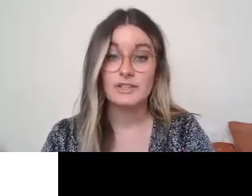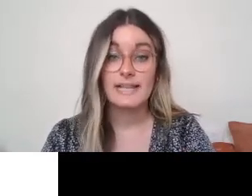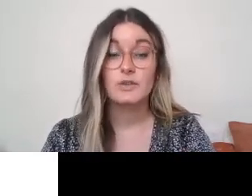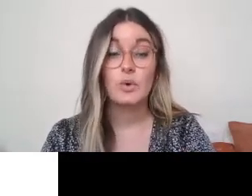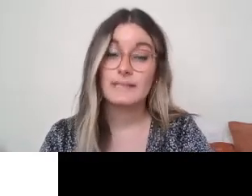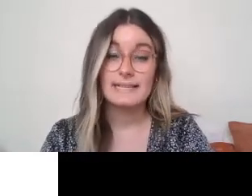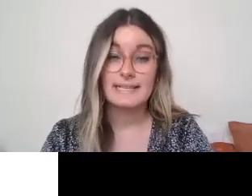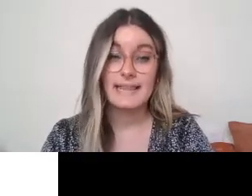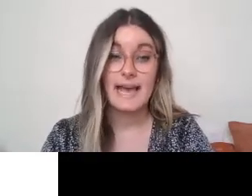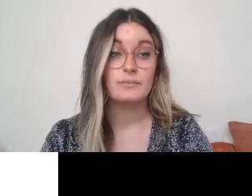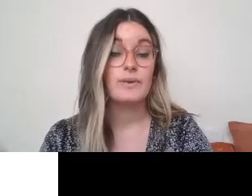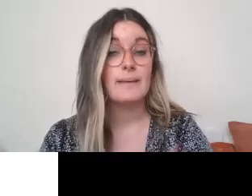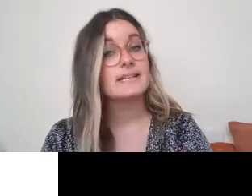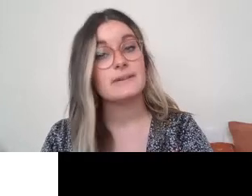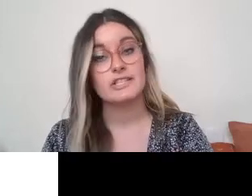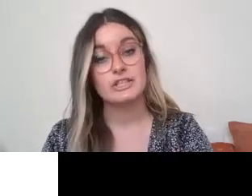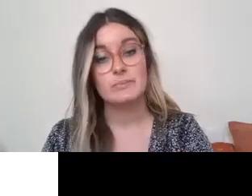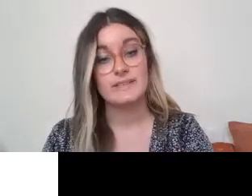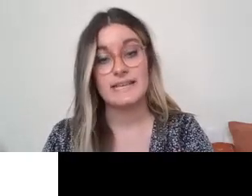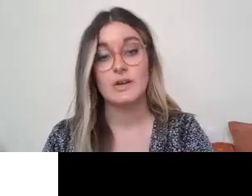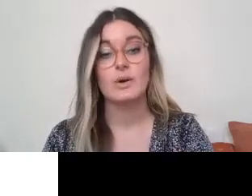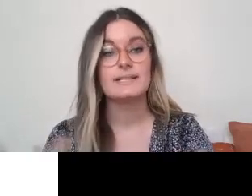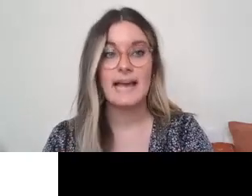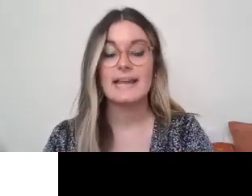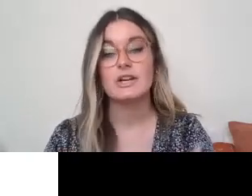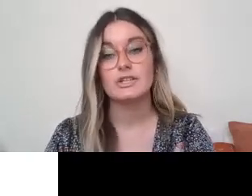normalizing that we might be experiencing zoom fatigue or anxiety or stress.